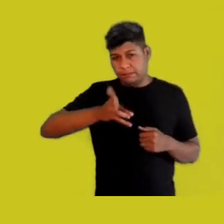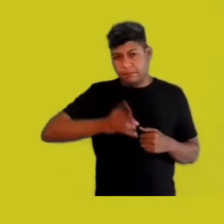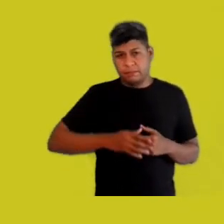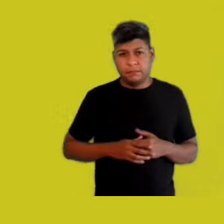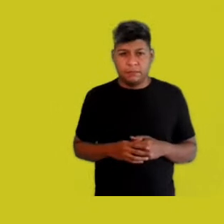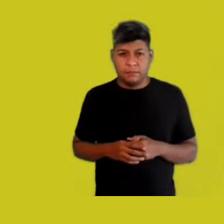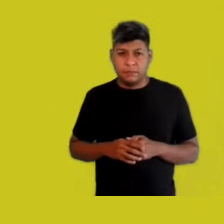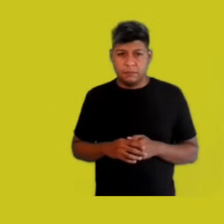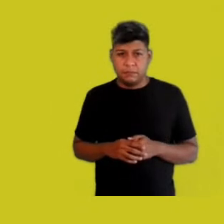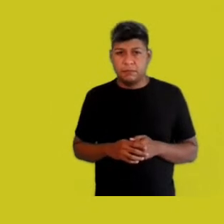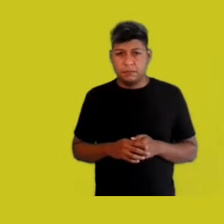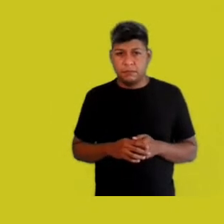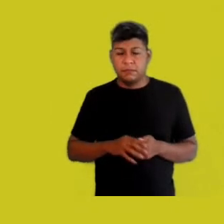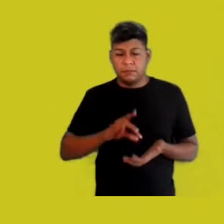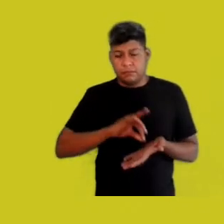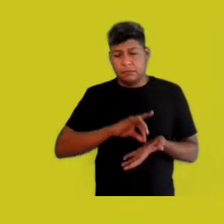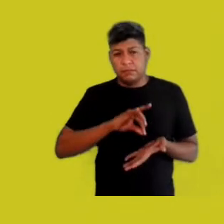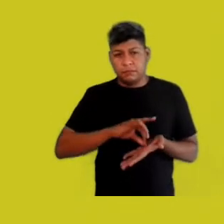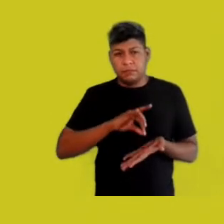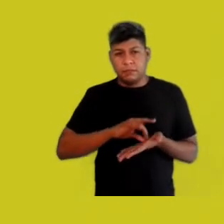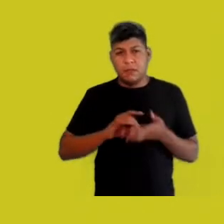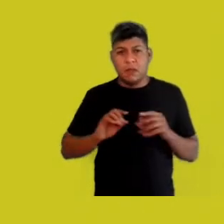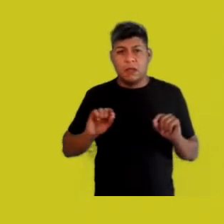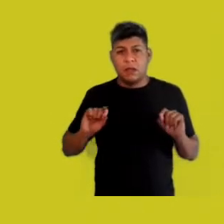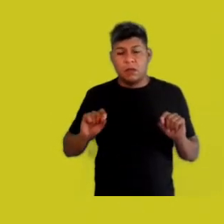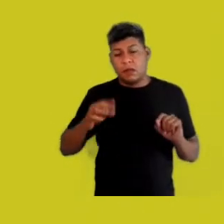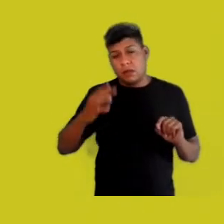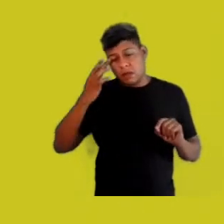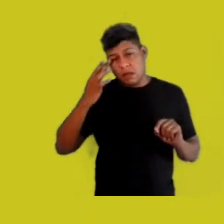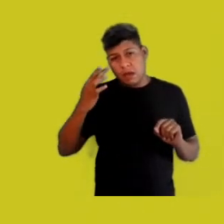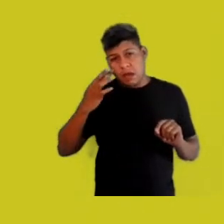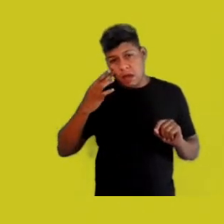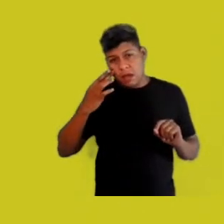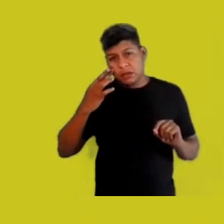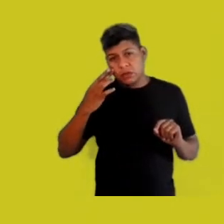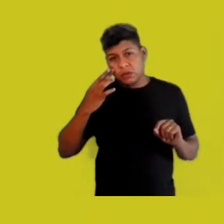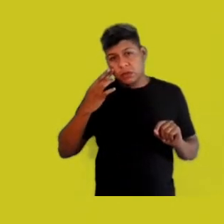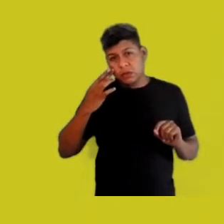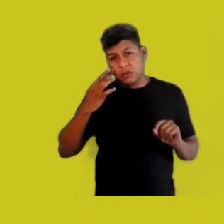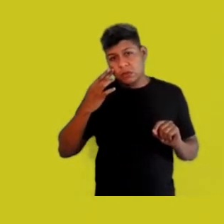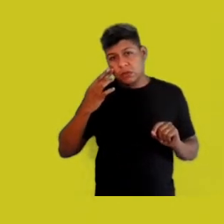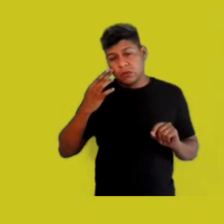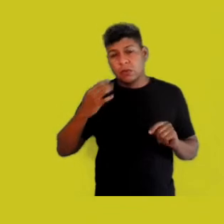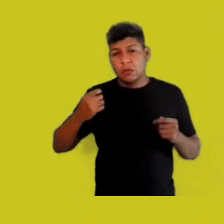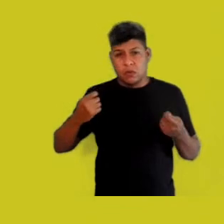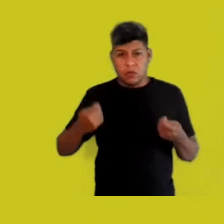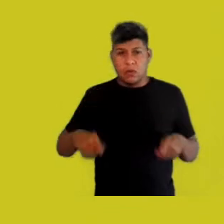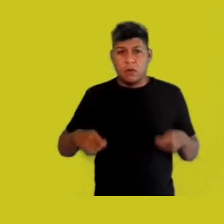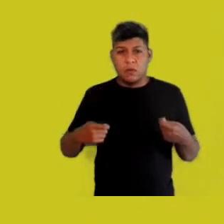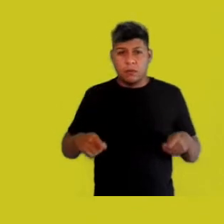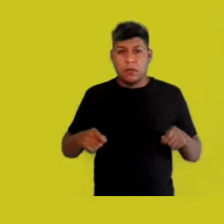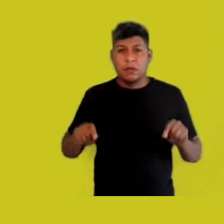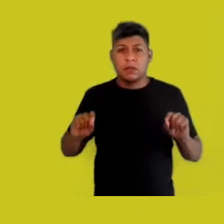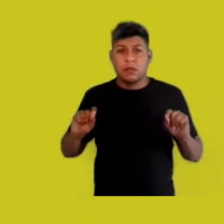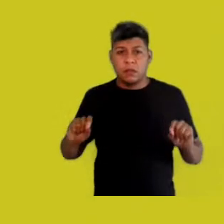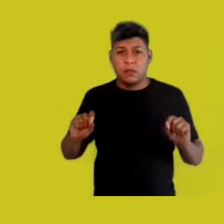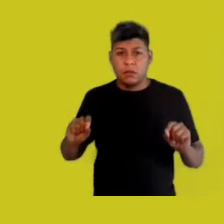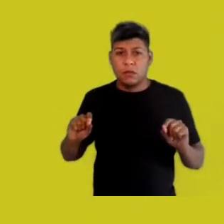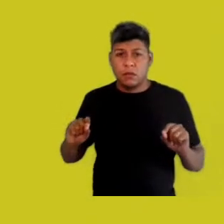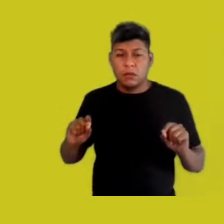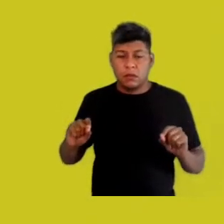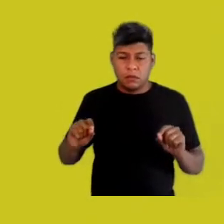In fact, I think that has to be our compass, otherwise